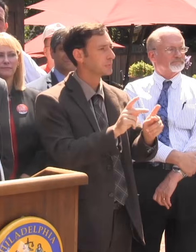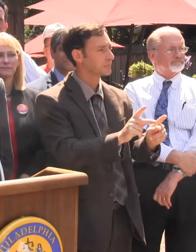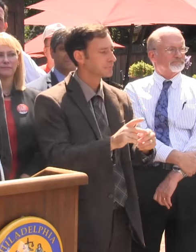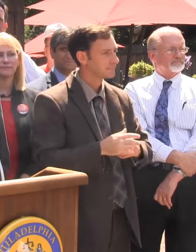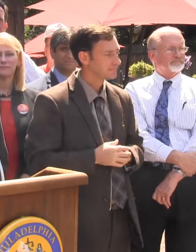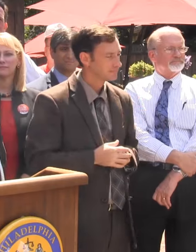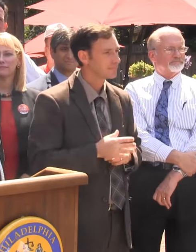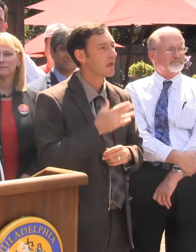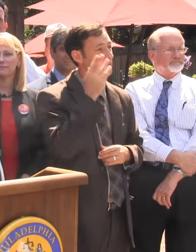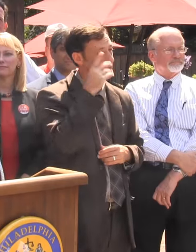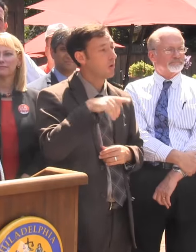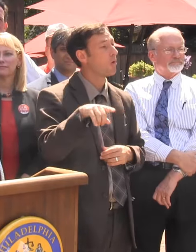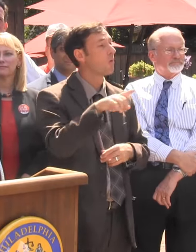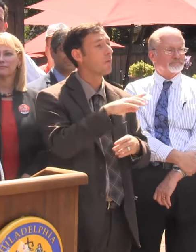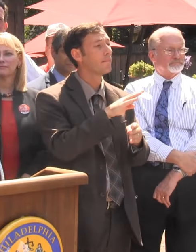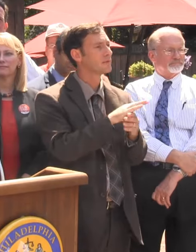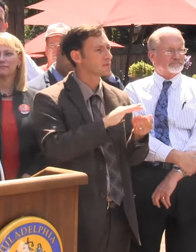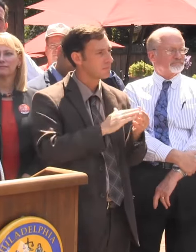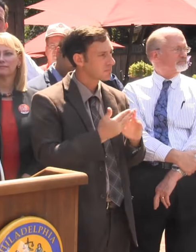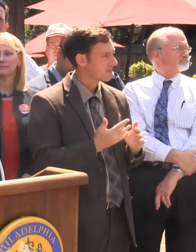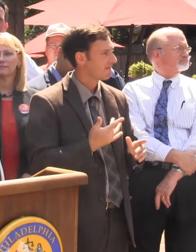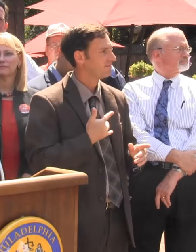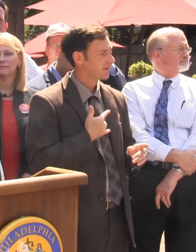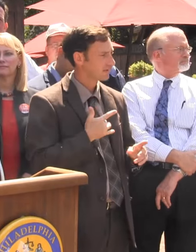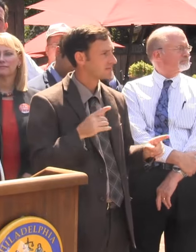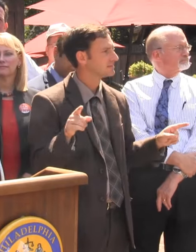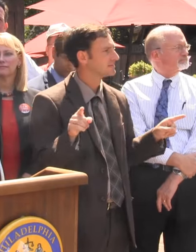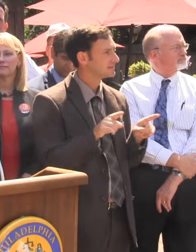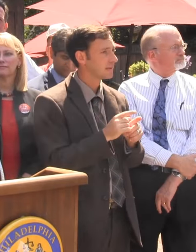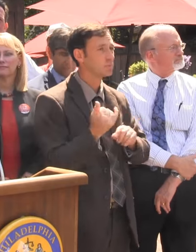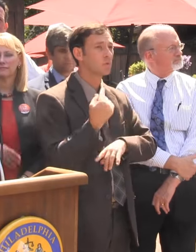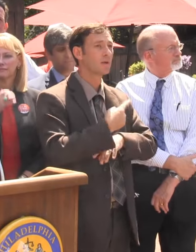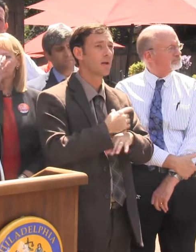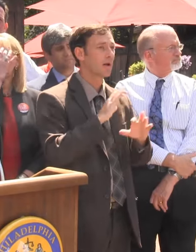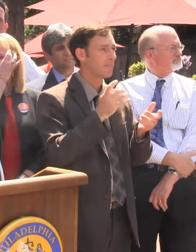And I know our business community feels no different today than they did the past or